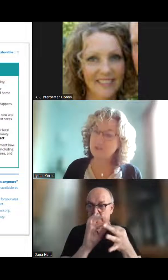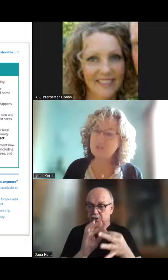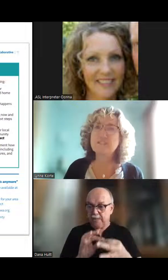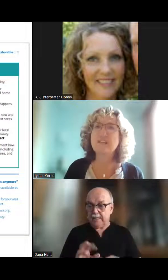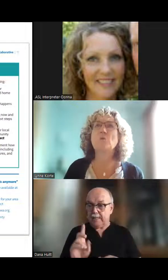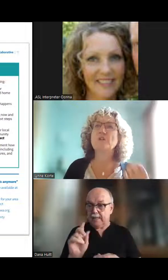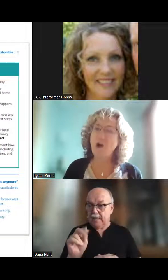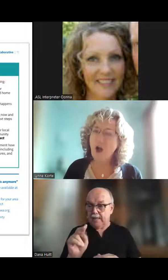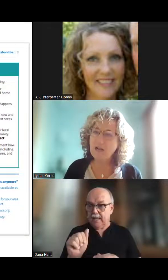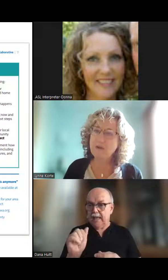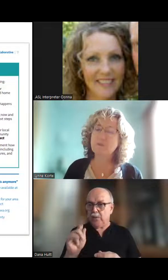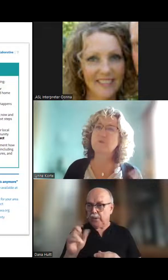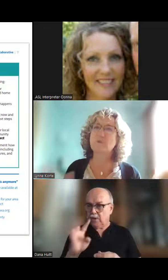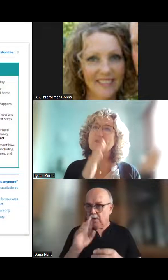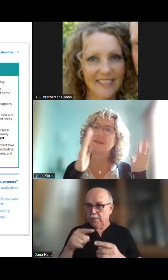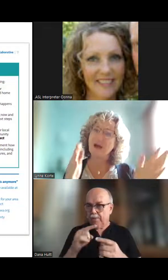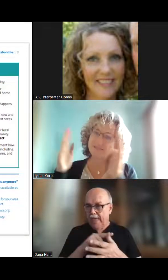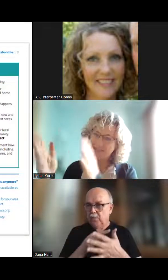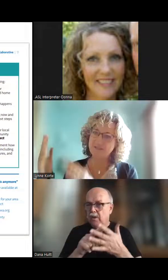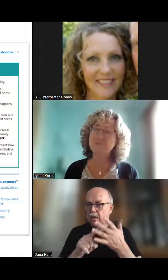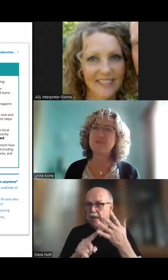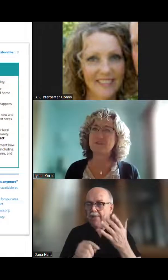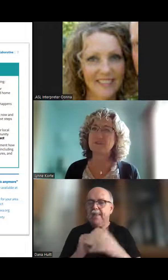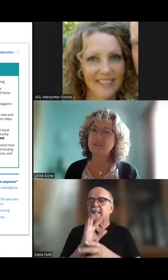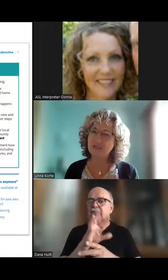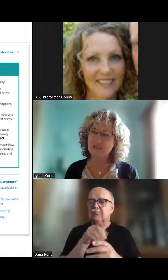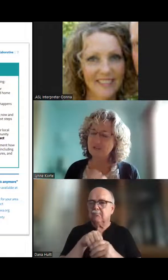for three years, you'll have access to 30% of the full benefit amount. And it is worth note